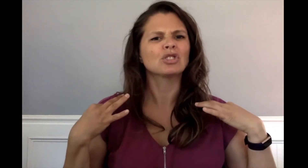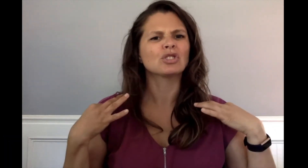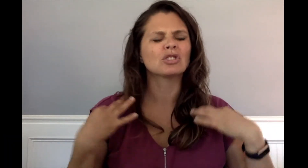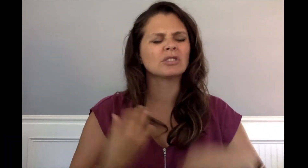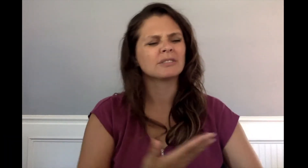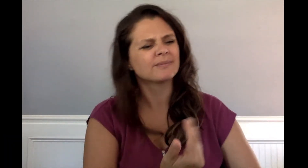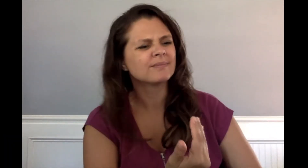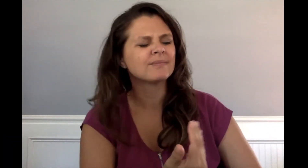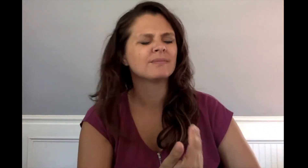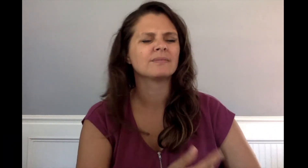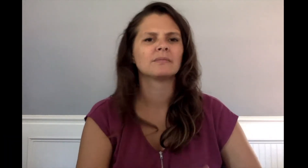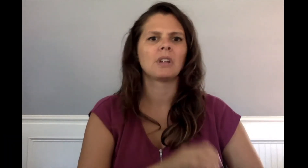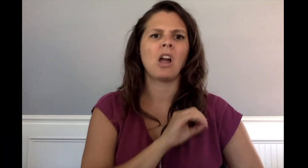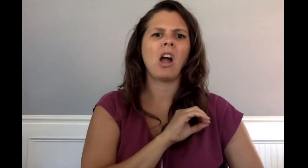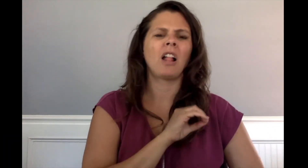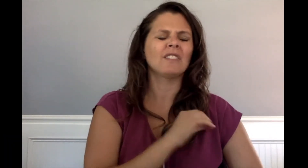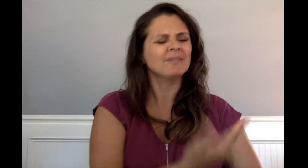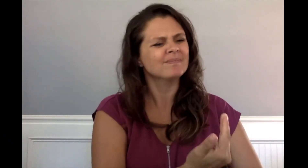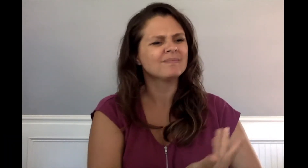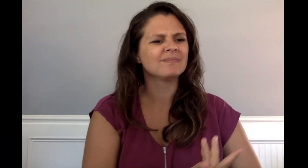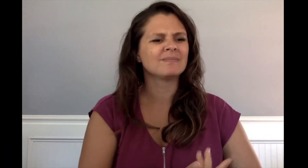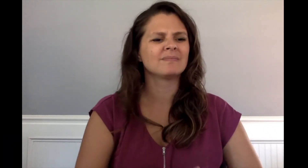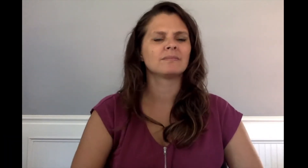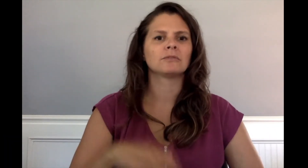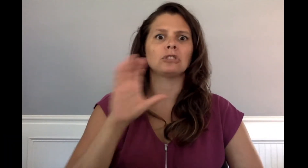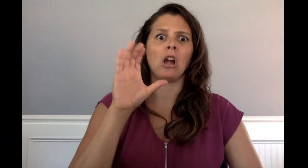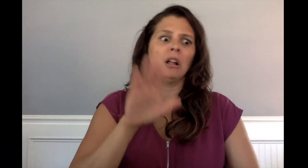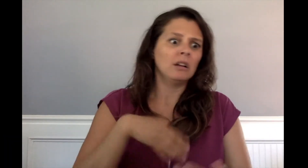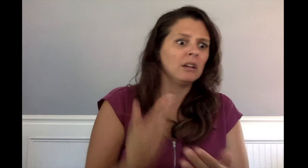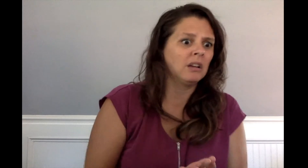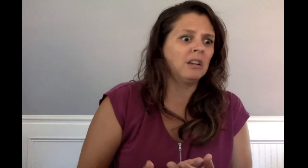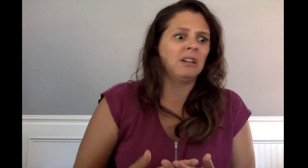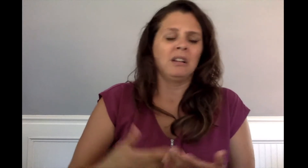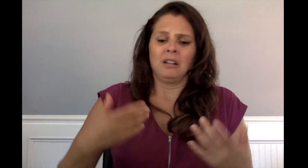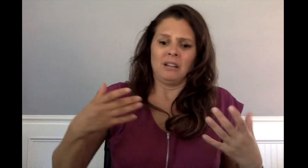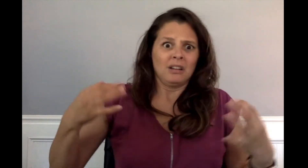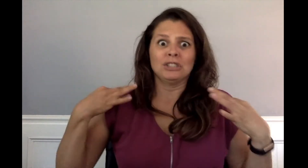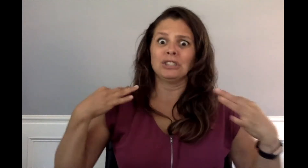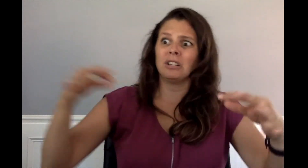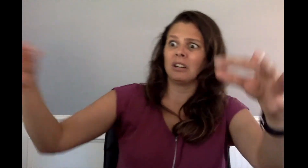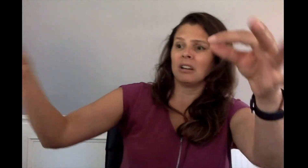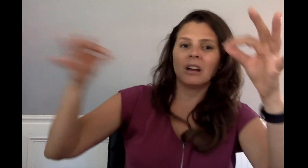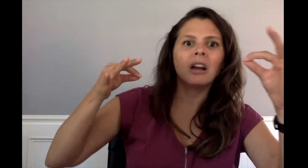"Shirt," Oliver ordered, handing Charlie